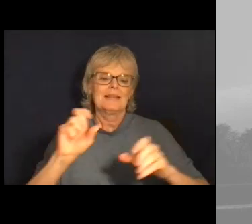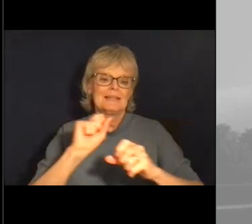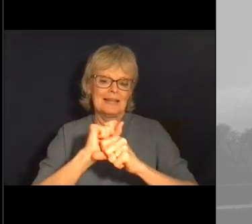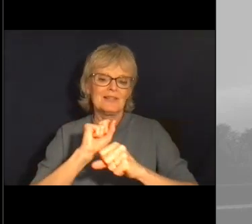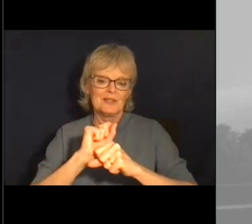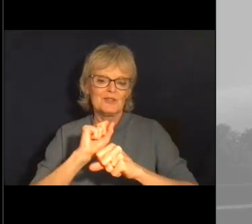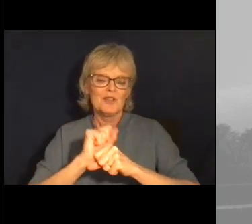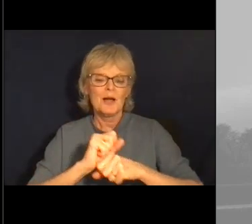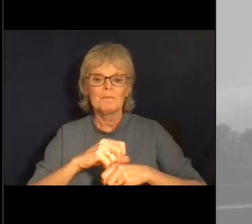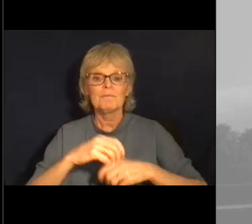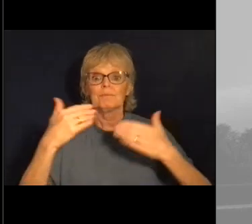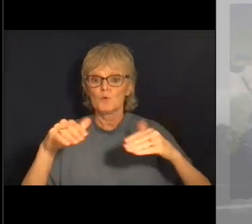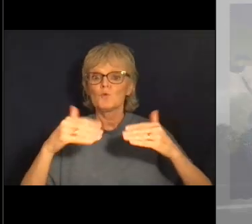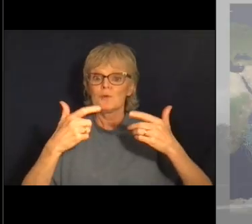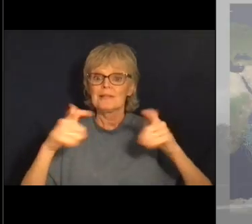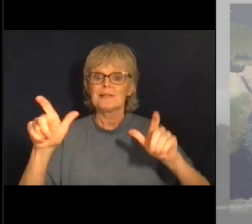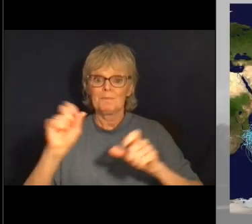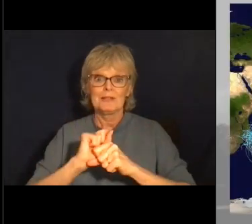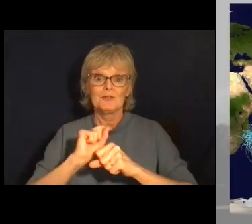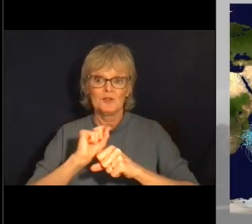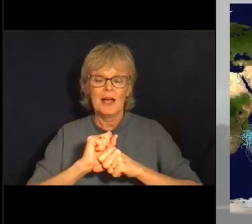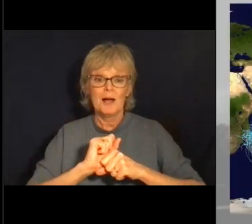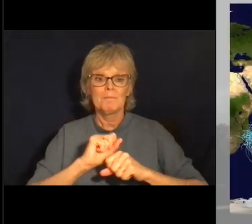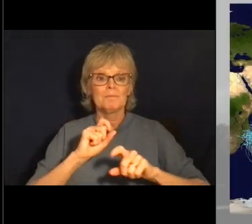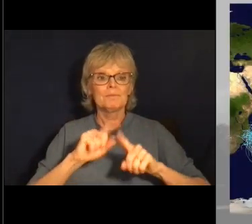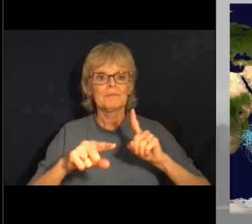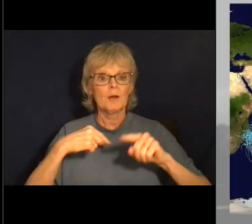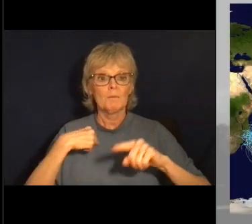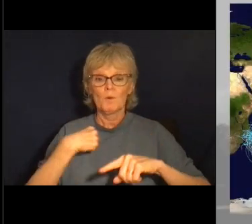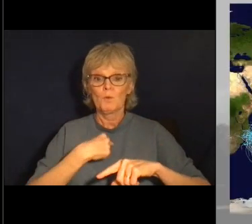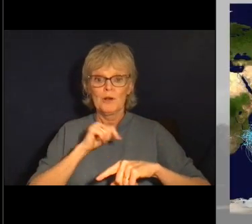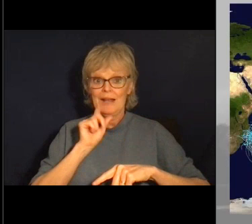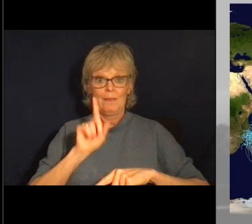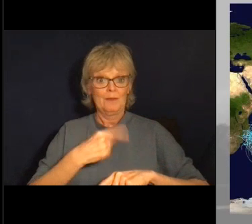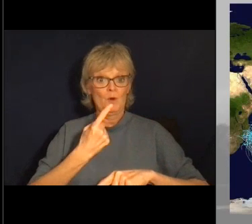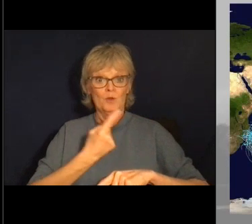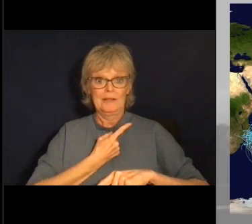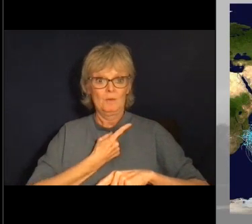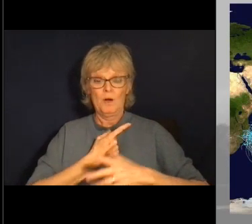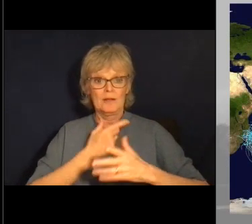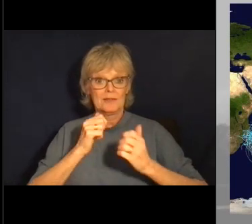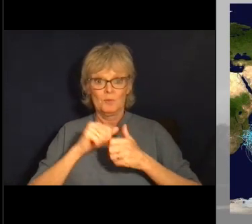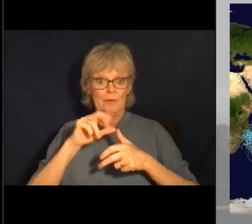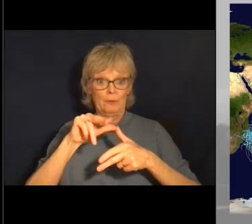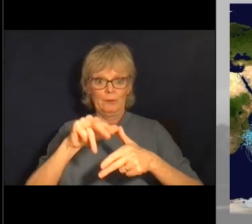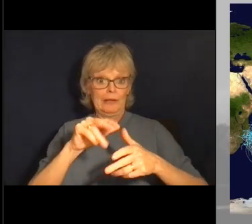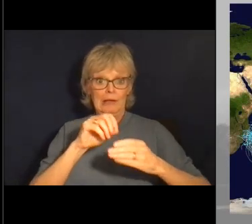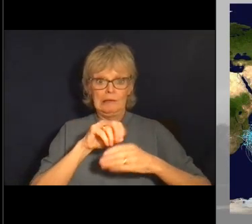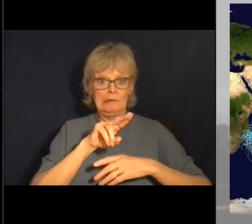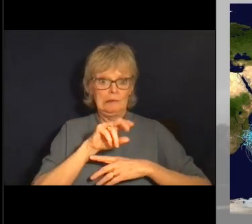And it's a big job, but we're also not the only people that have hurricanes. There are hurricanes and tropical storms